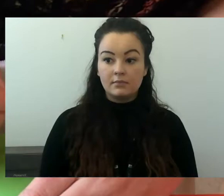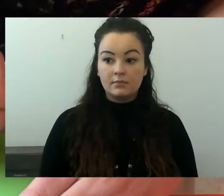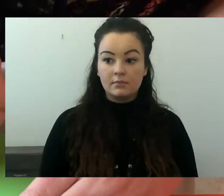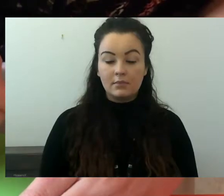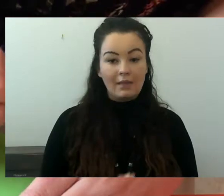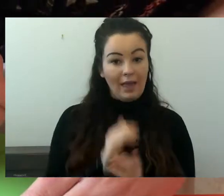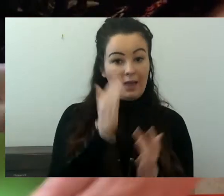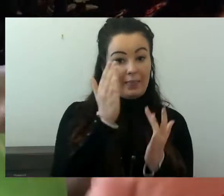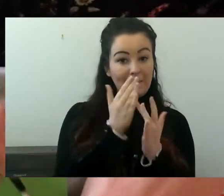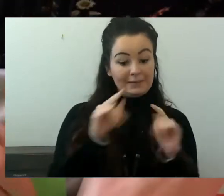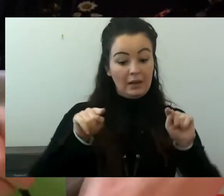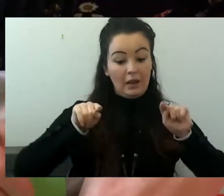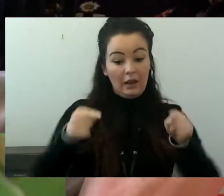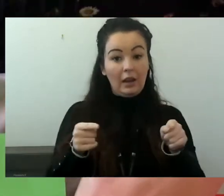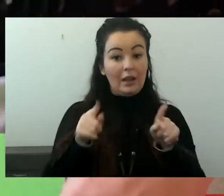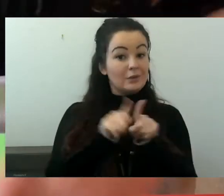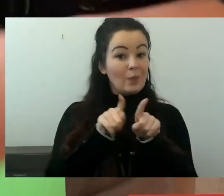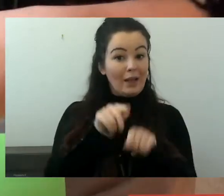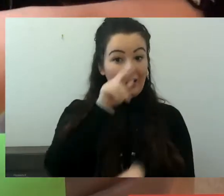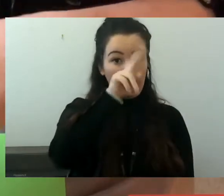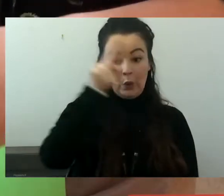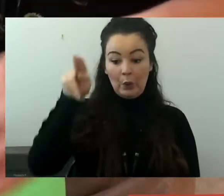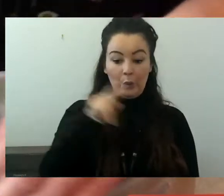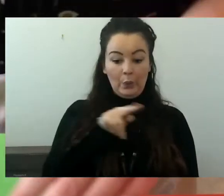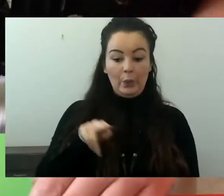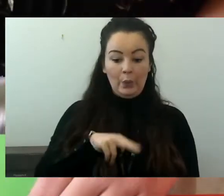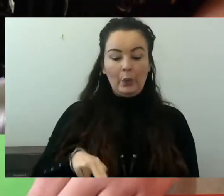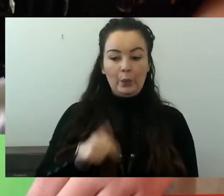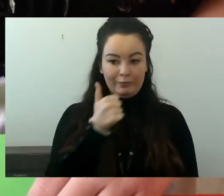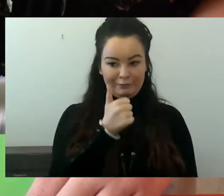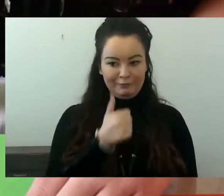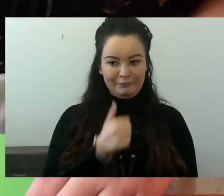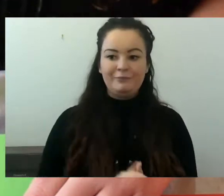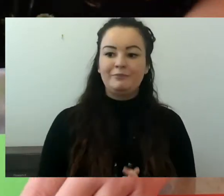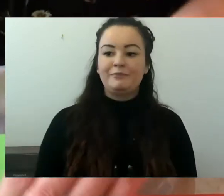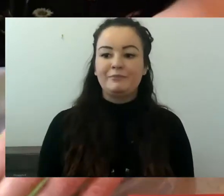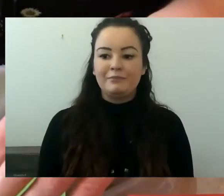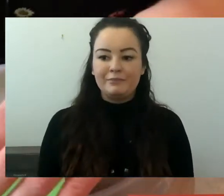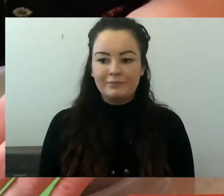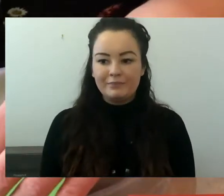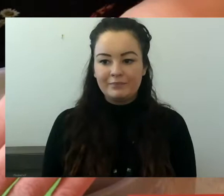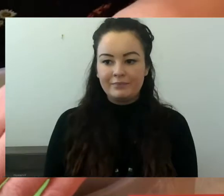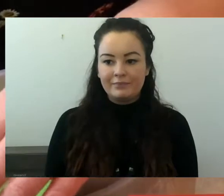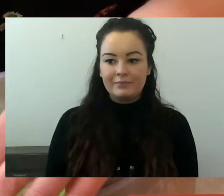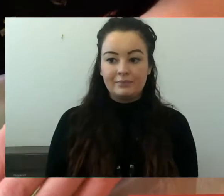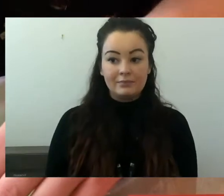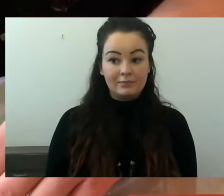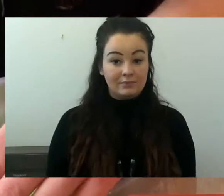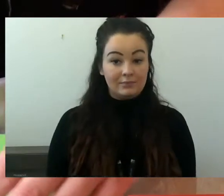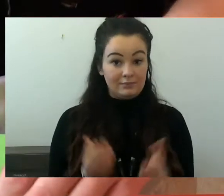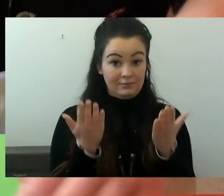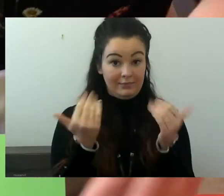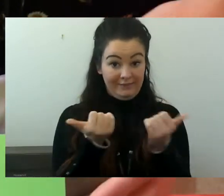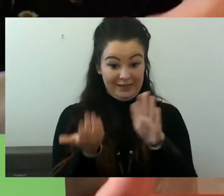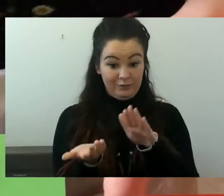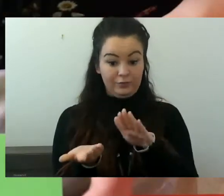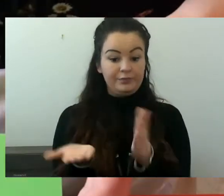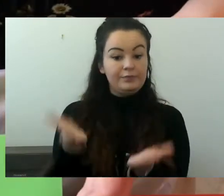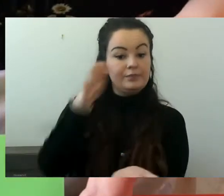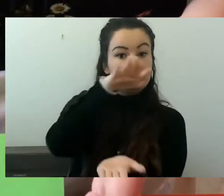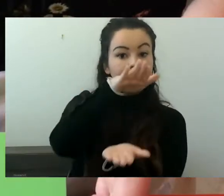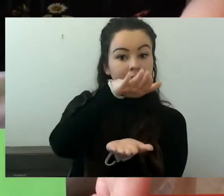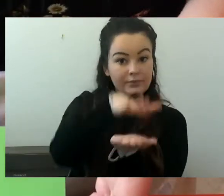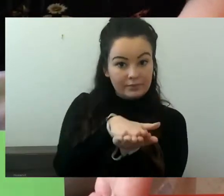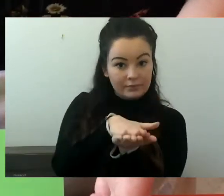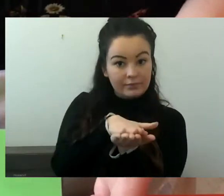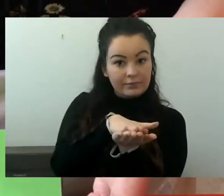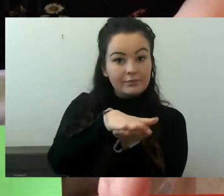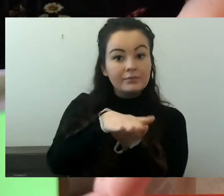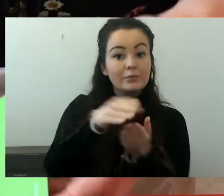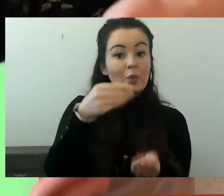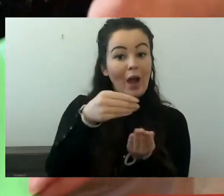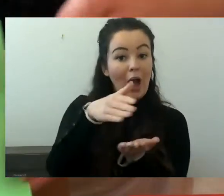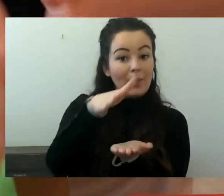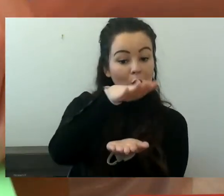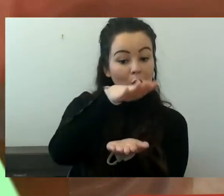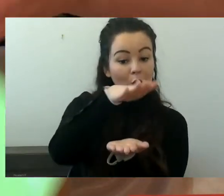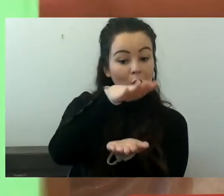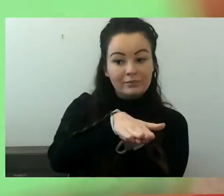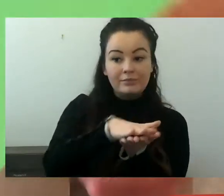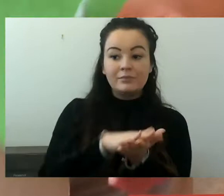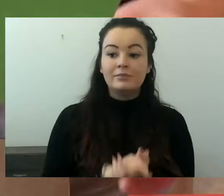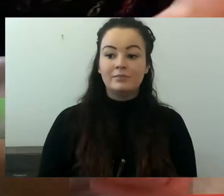like this, just a dollop on the corners and in the middle and I'm gonna stick it to my cardboard